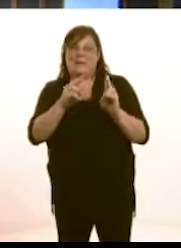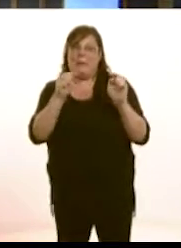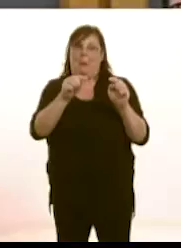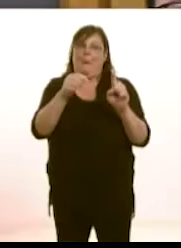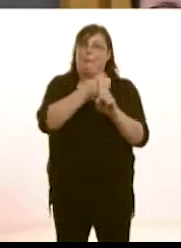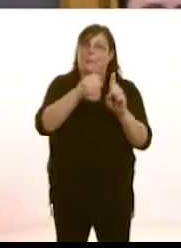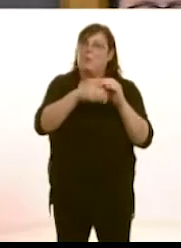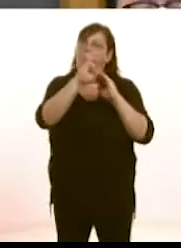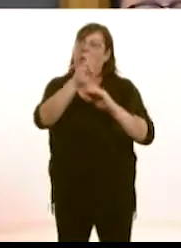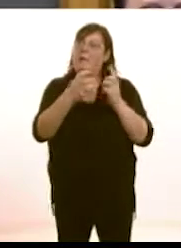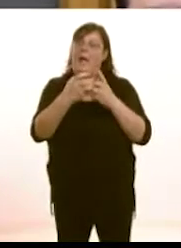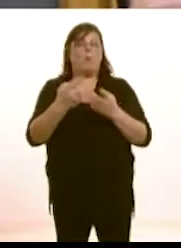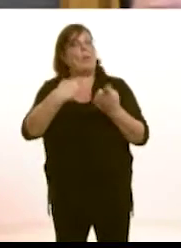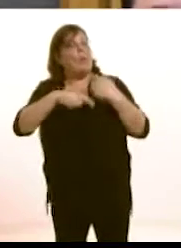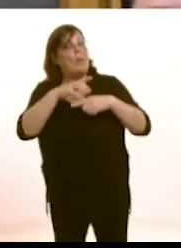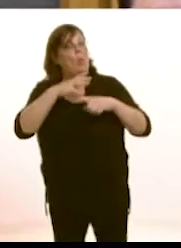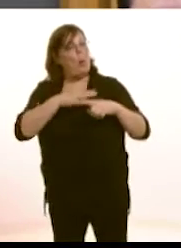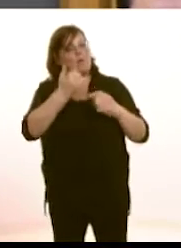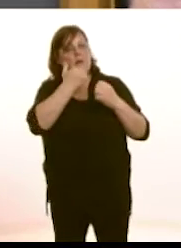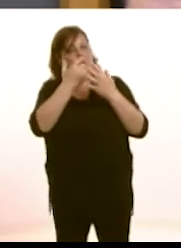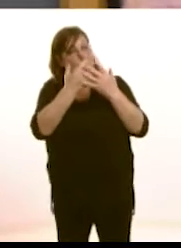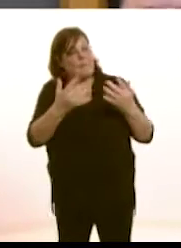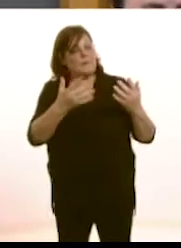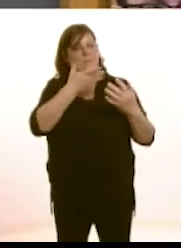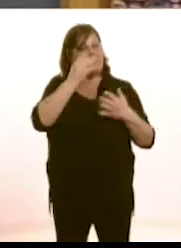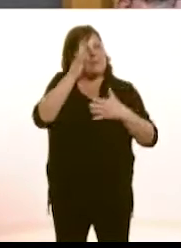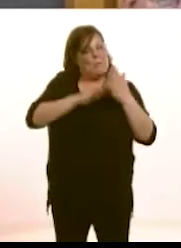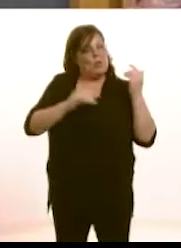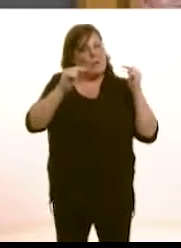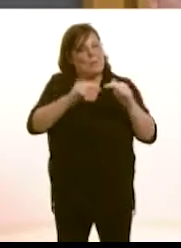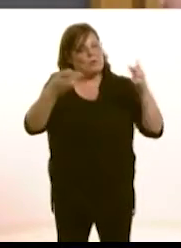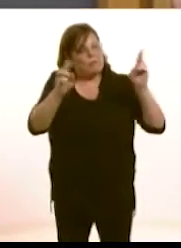all forms of domestic abuse. We are currently consulting on the national strategy on violence against women, domestic